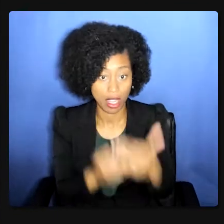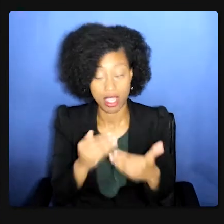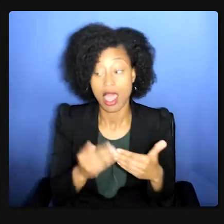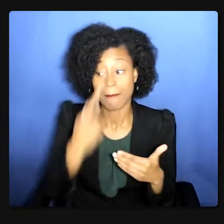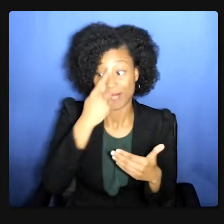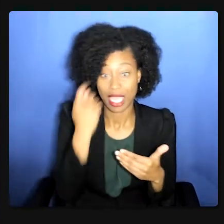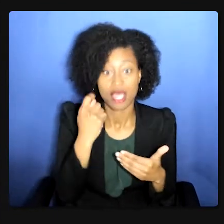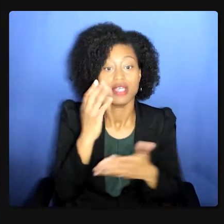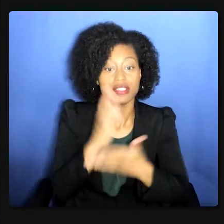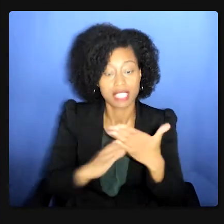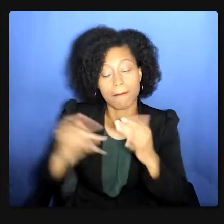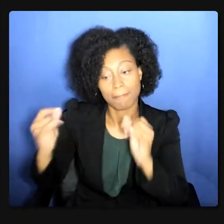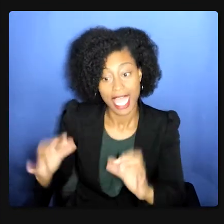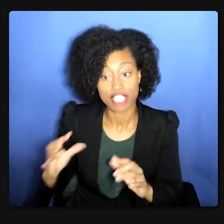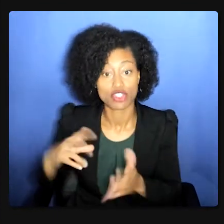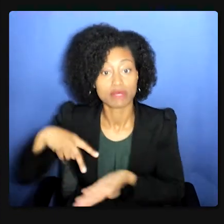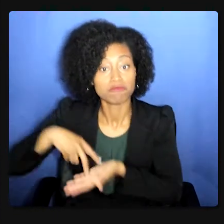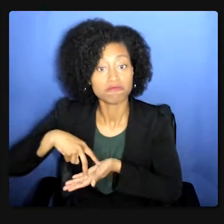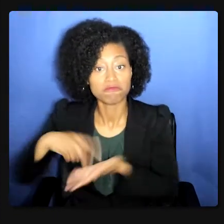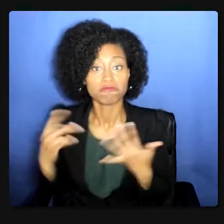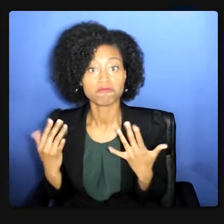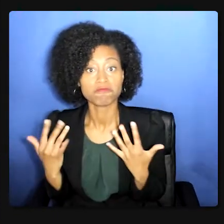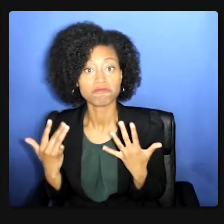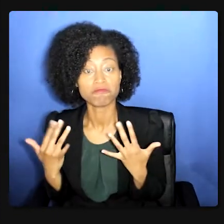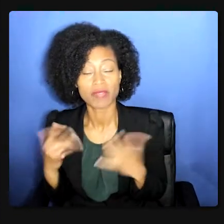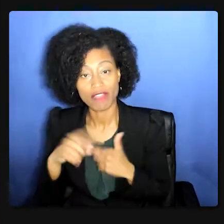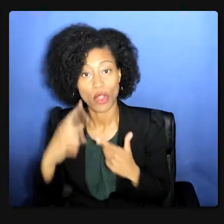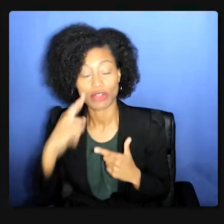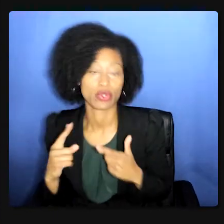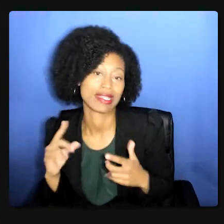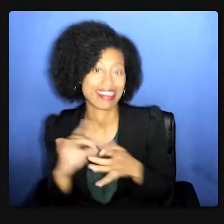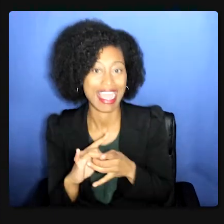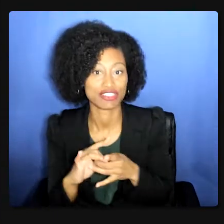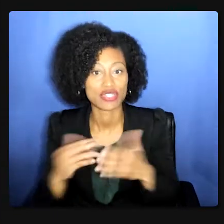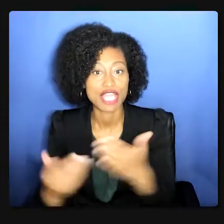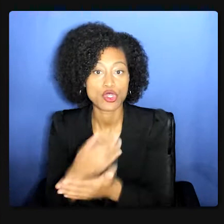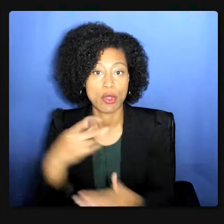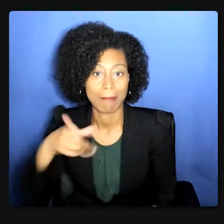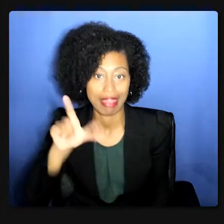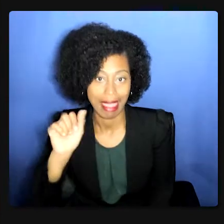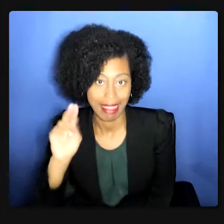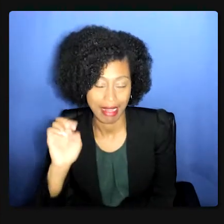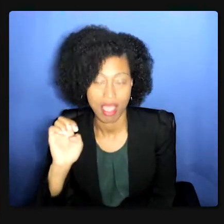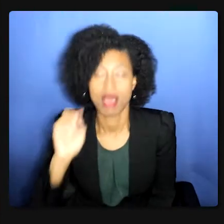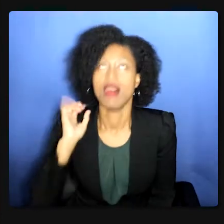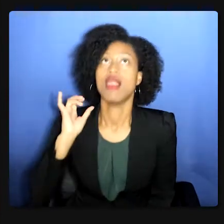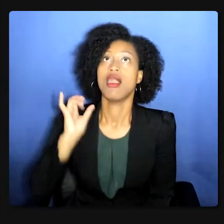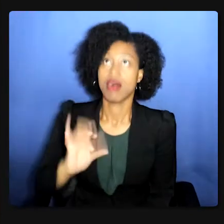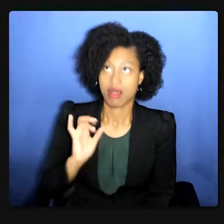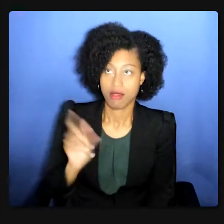So players in standing by so players can connect and play. Okay, so now we've kind of explained this game server architecture.